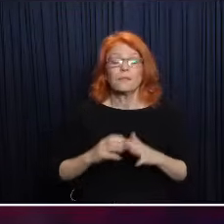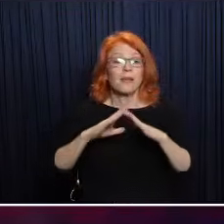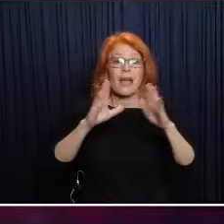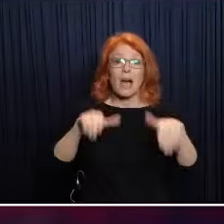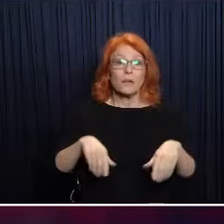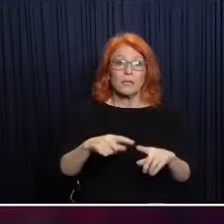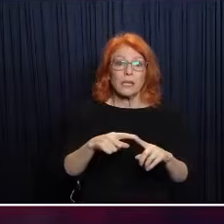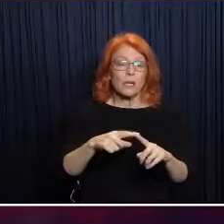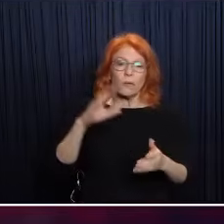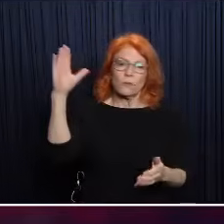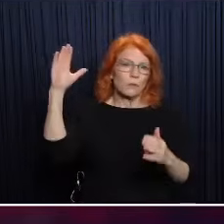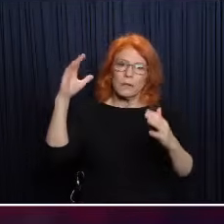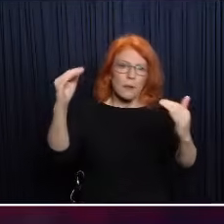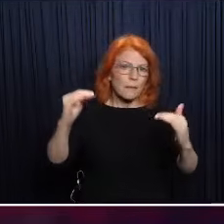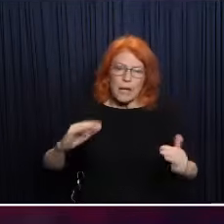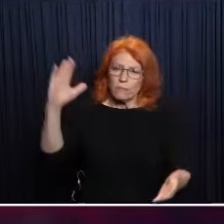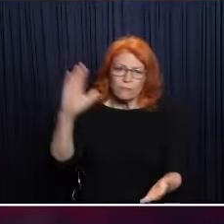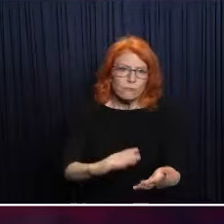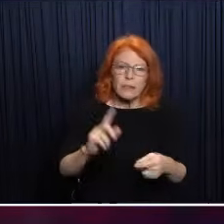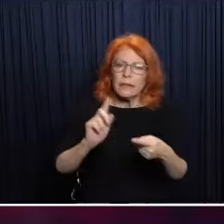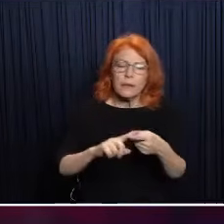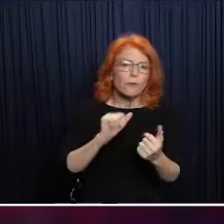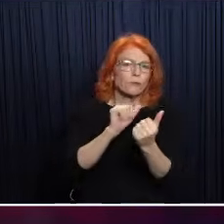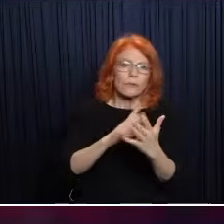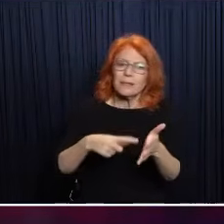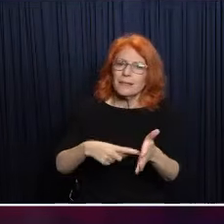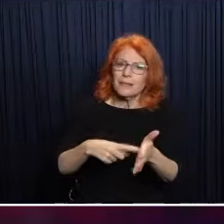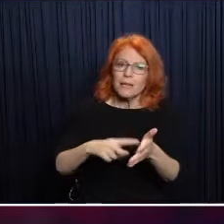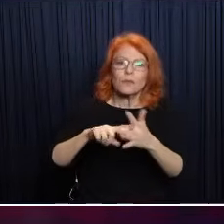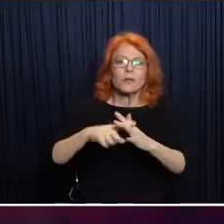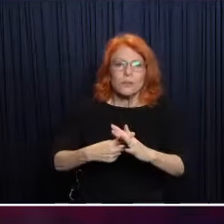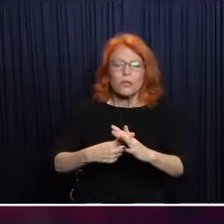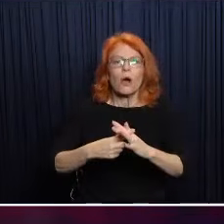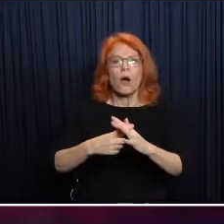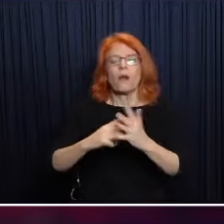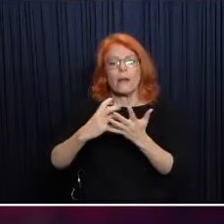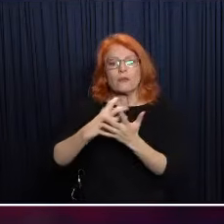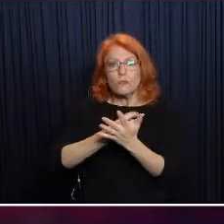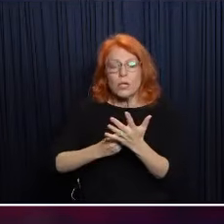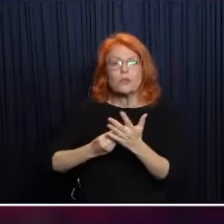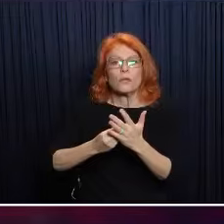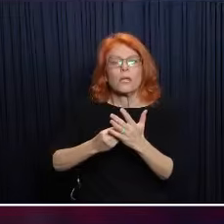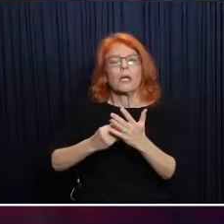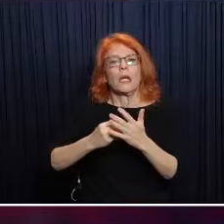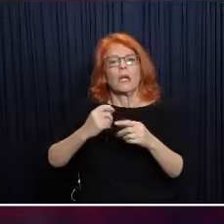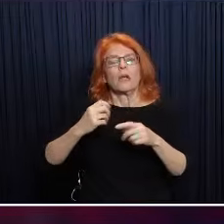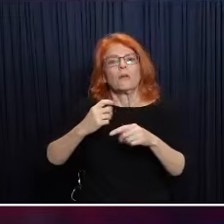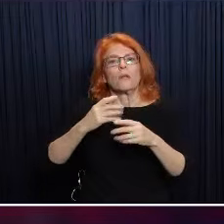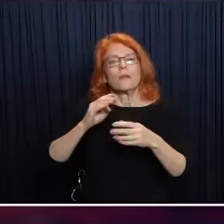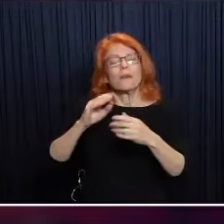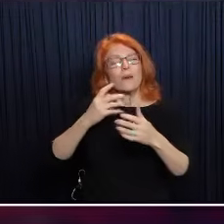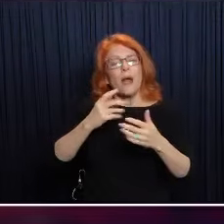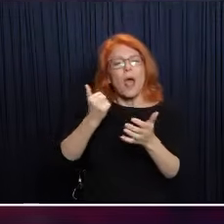LINE TO SAVE THIS COUNTRY AND ADDRESS THE INFLATION PROBLEM. HOUSING IS NOT GOING TO COME